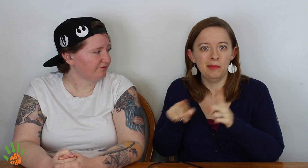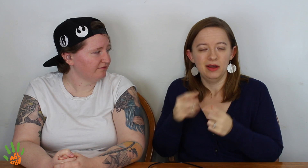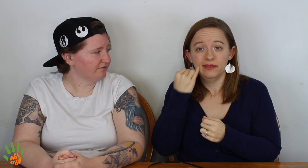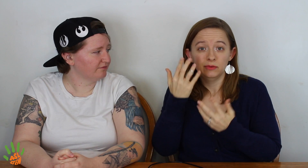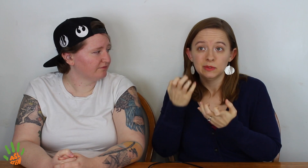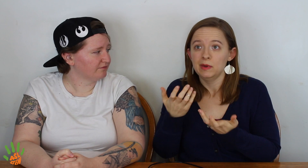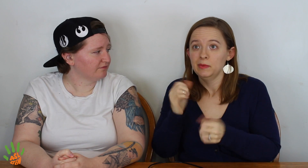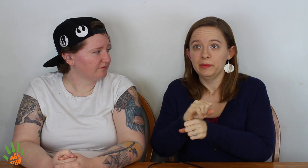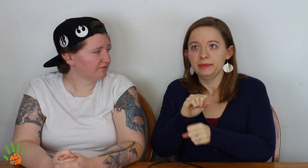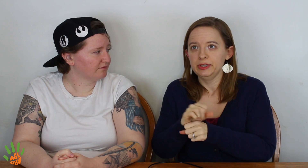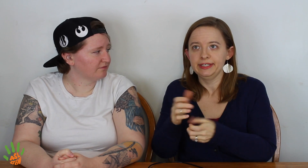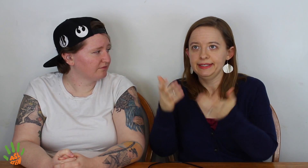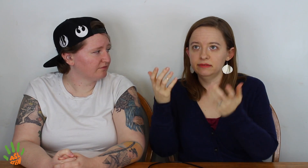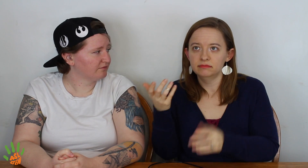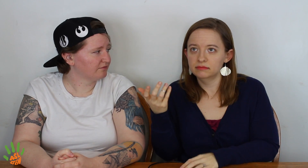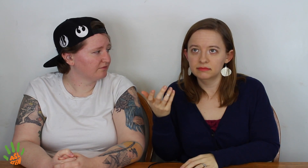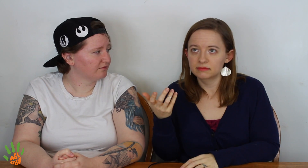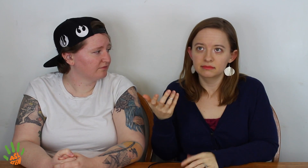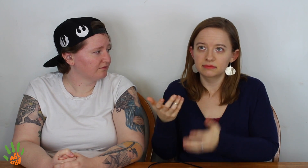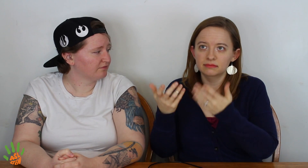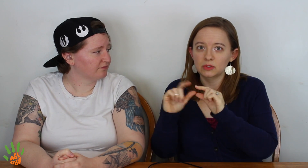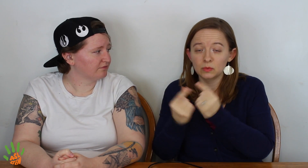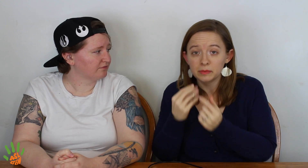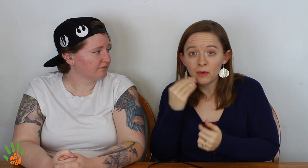But if you just want to work with, I don't know...